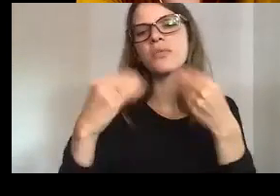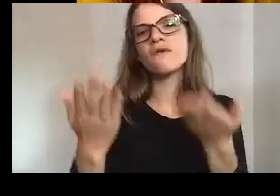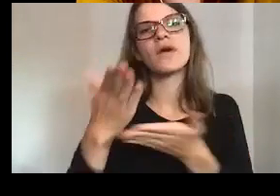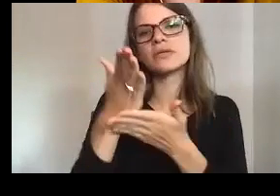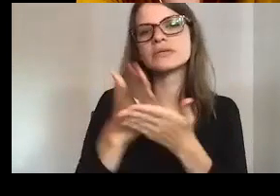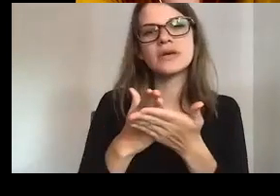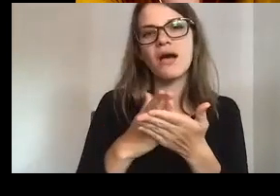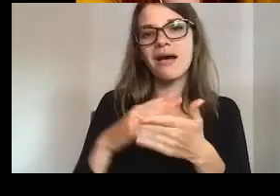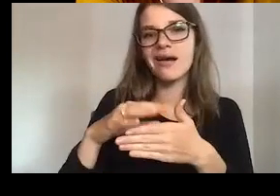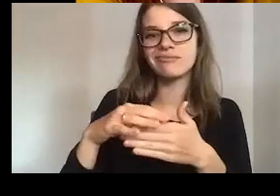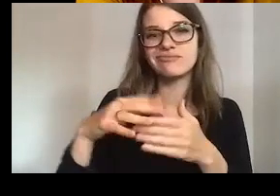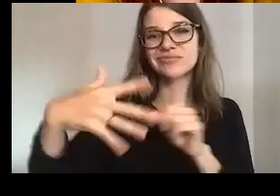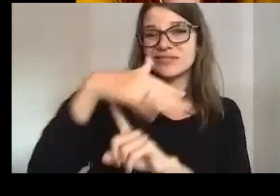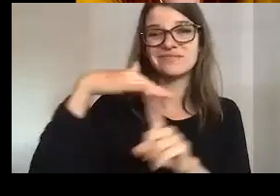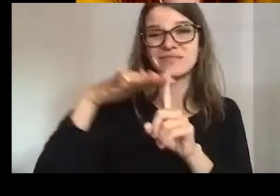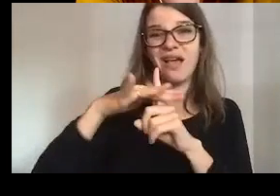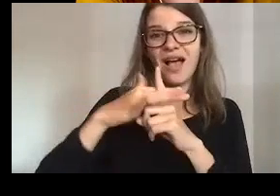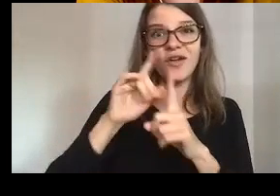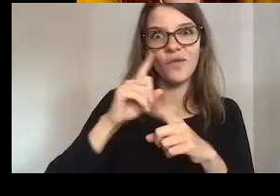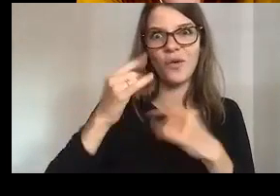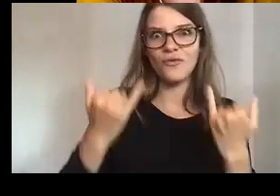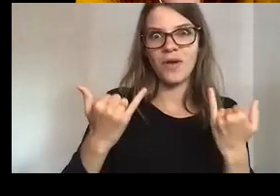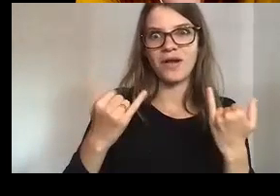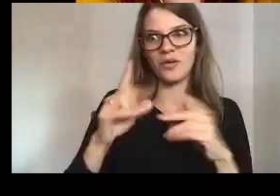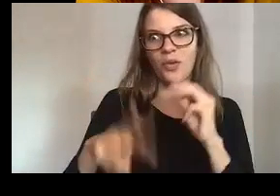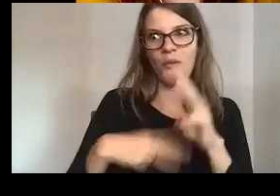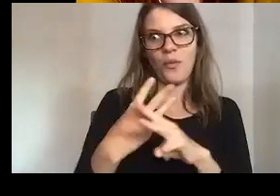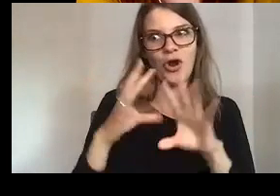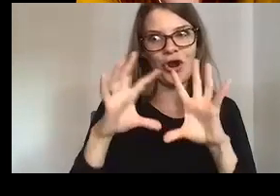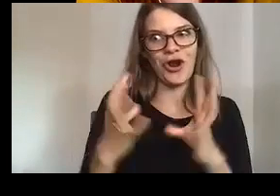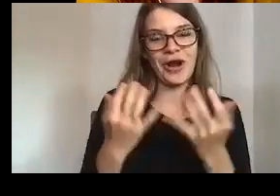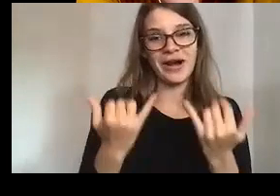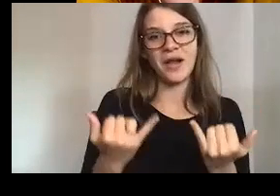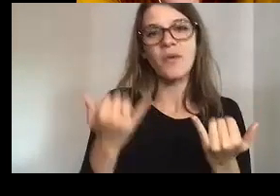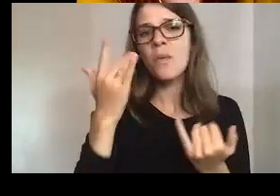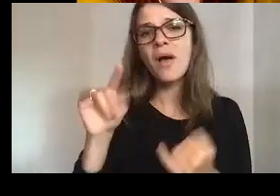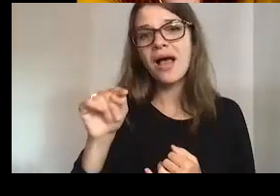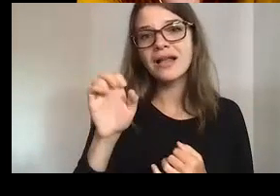context for the world we're living in right now and why telehealth has become so important